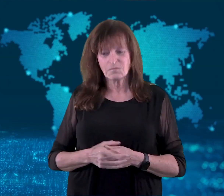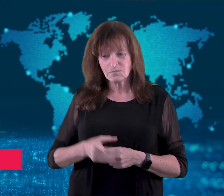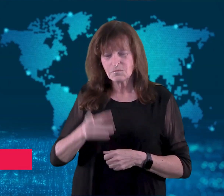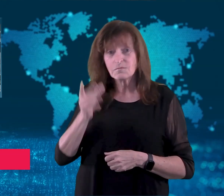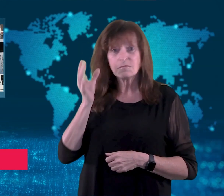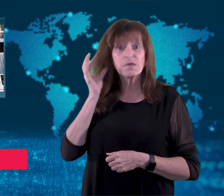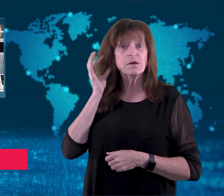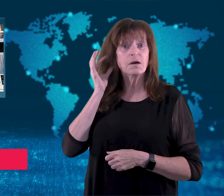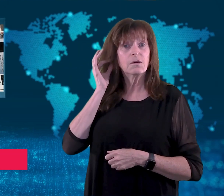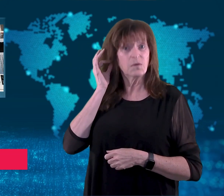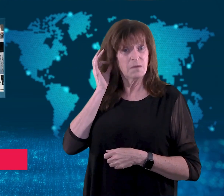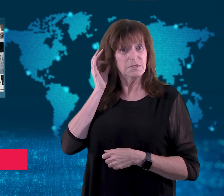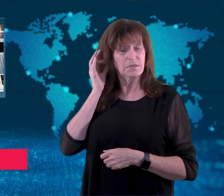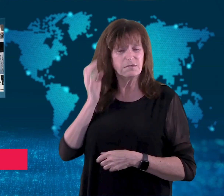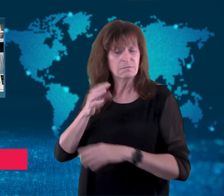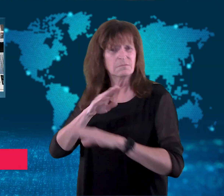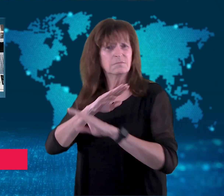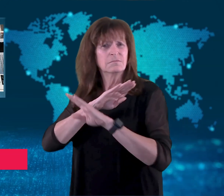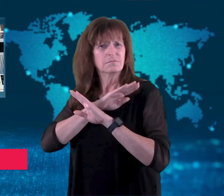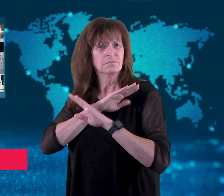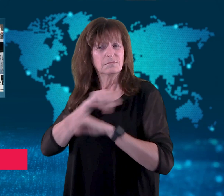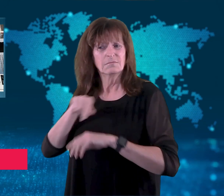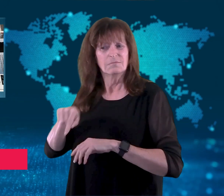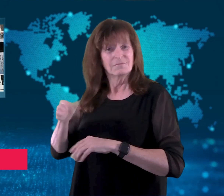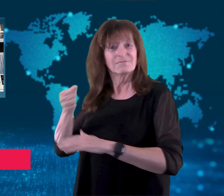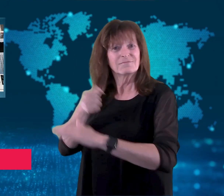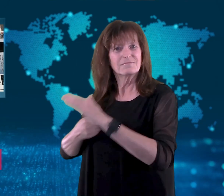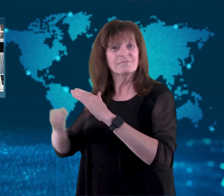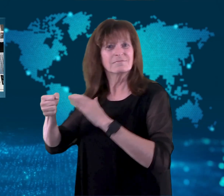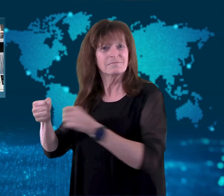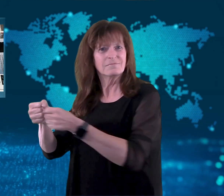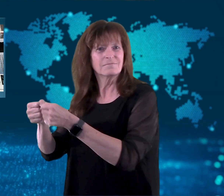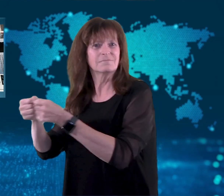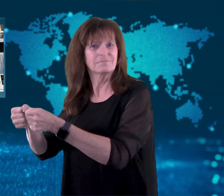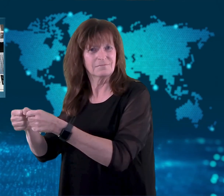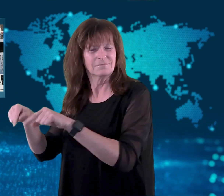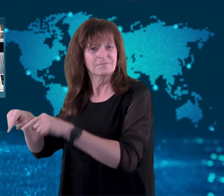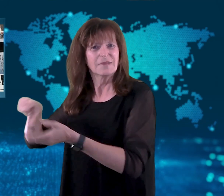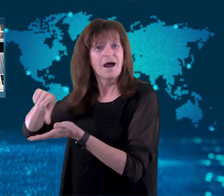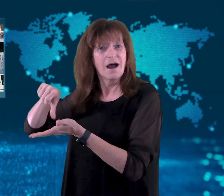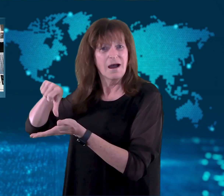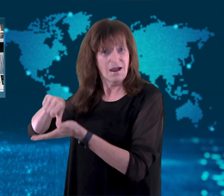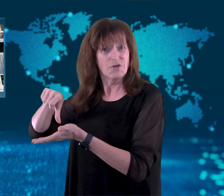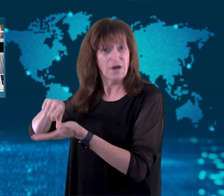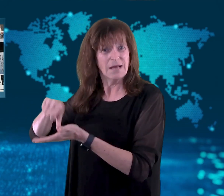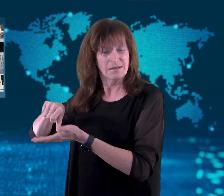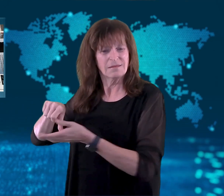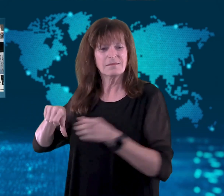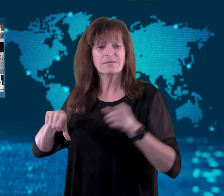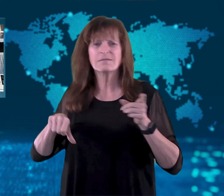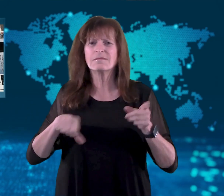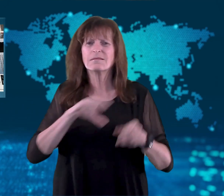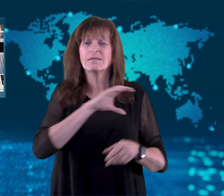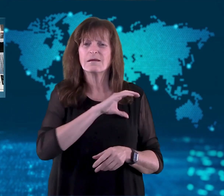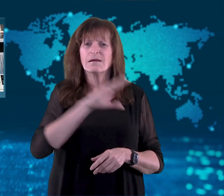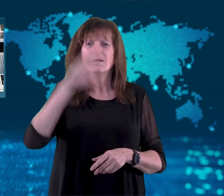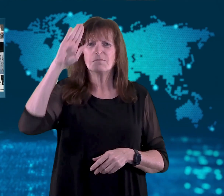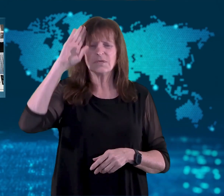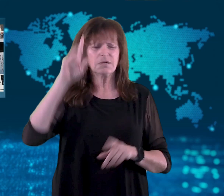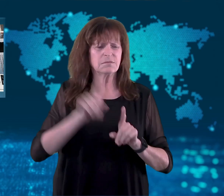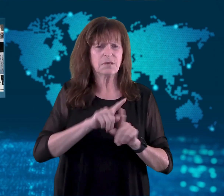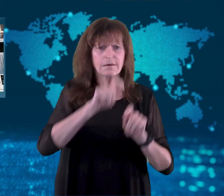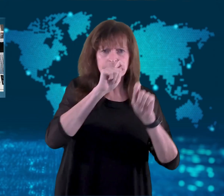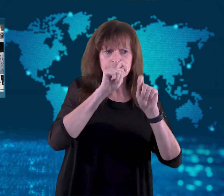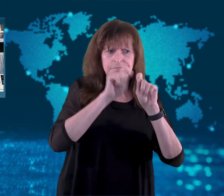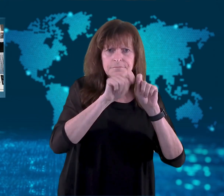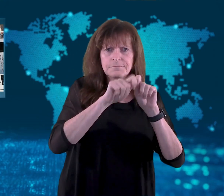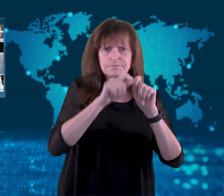[GEORGIA]: A woman died in custody in Iran after the morality police arrested her over